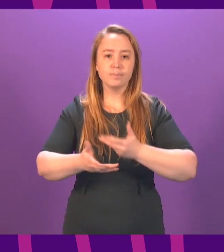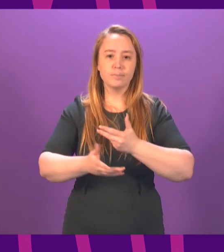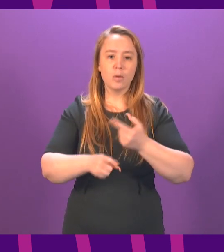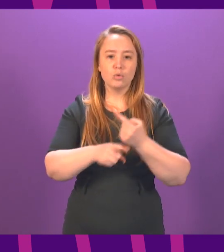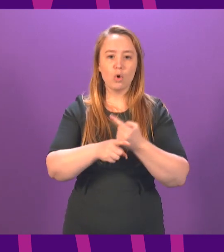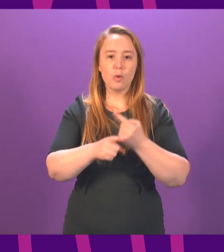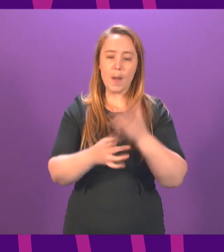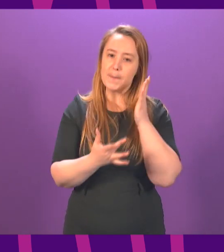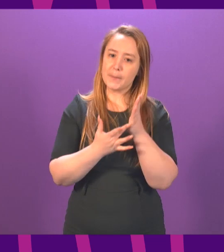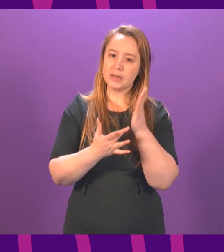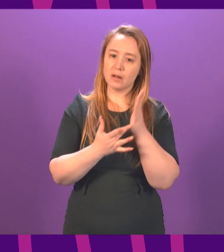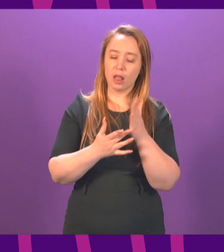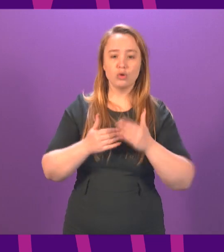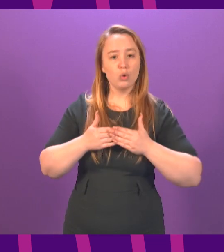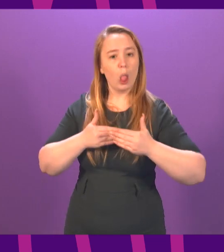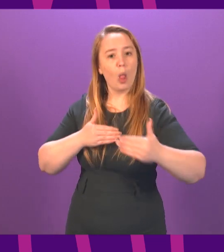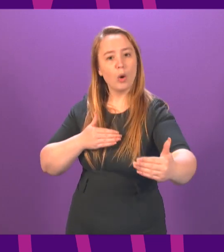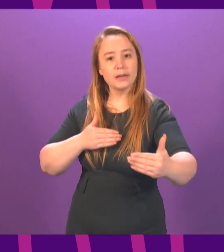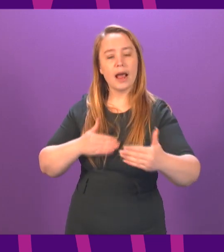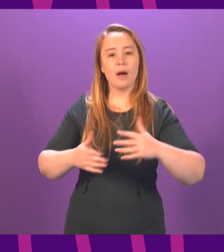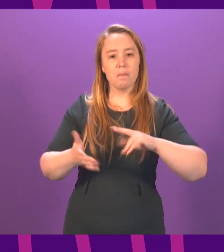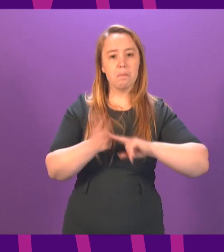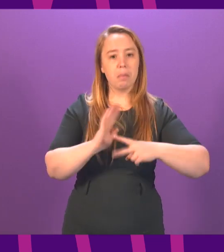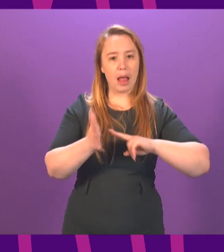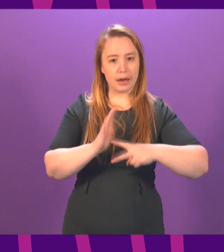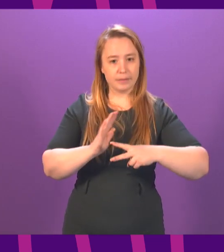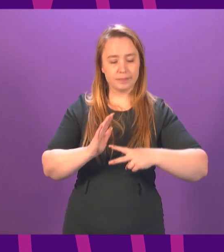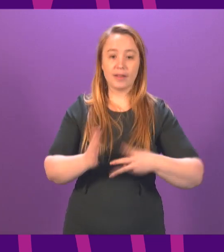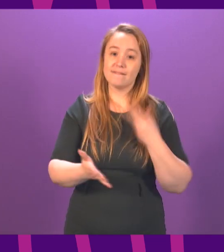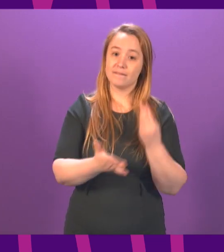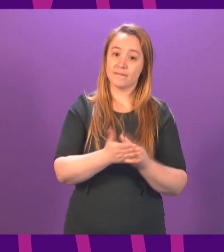More immediately, the Cabinet Secretary for Finance will cover issues of business support